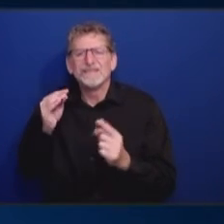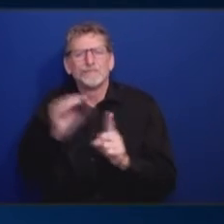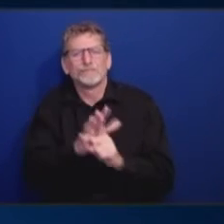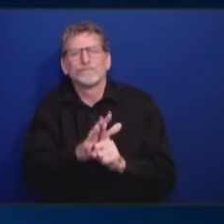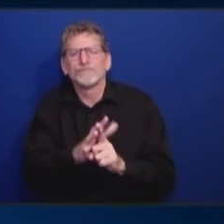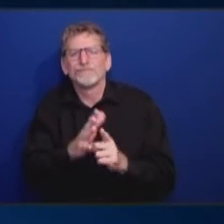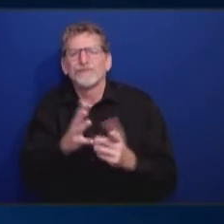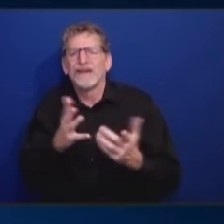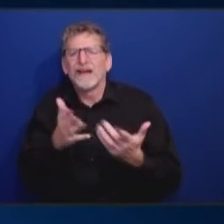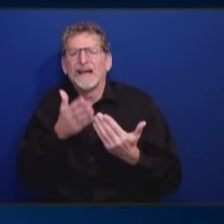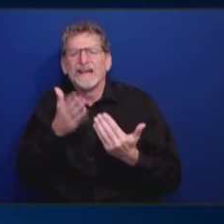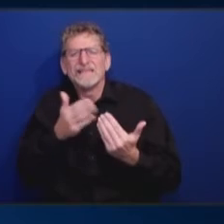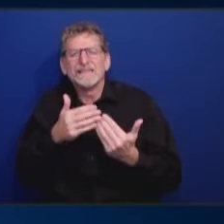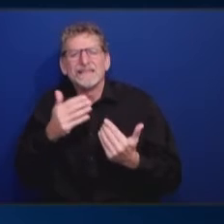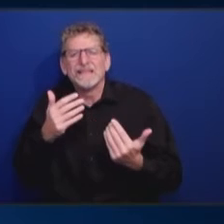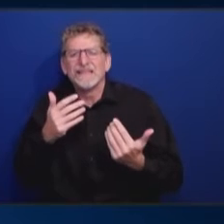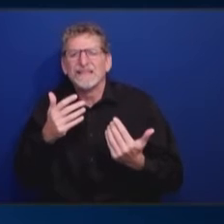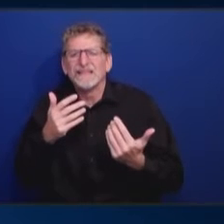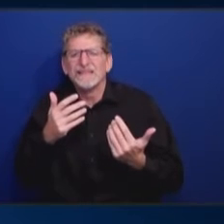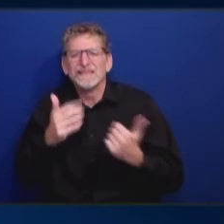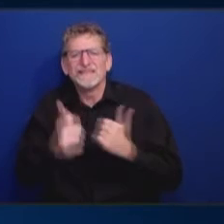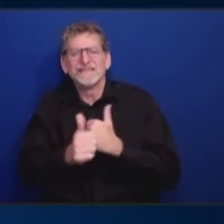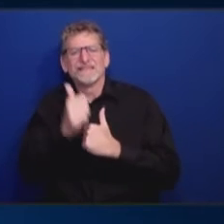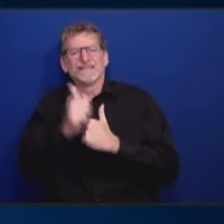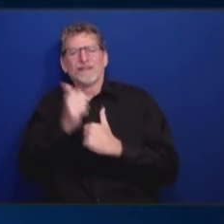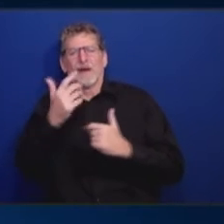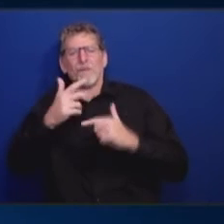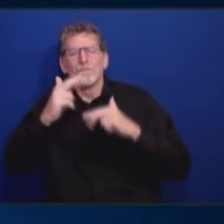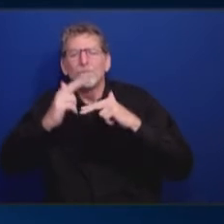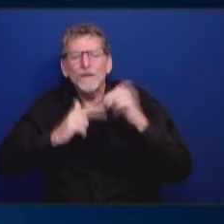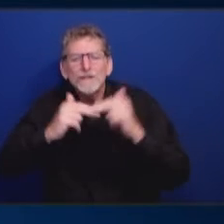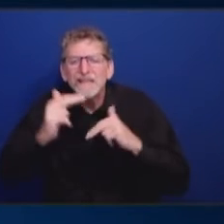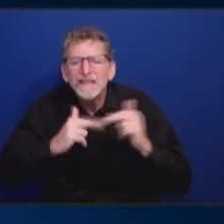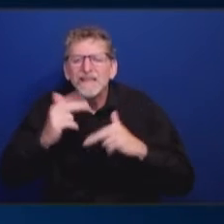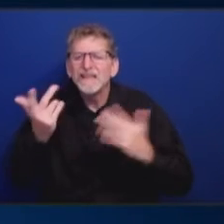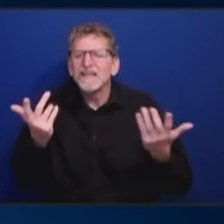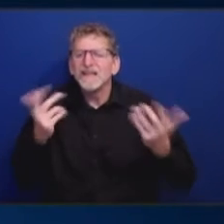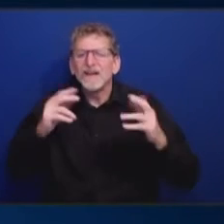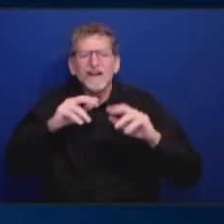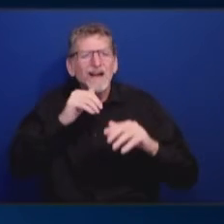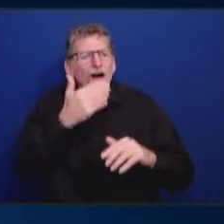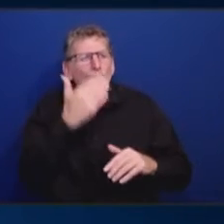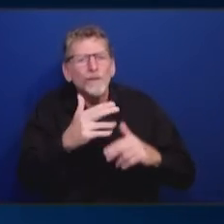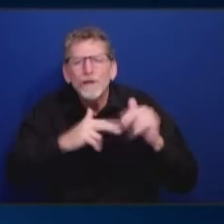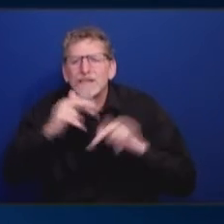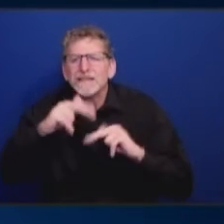the same kind of housing protections, et cetera, to be able to protect them.